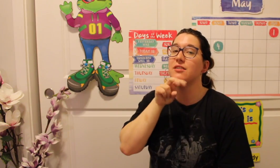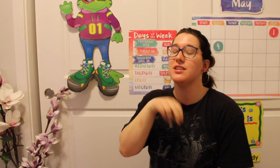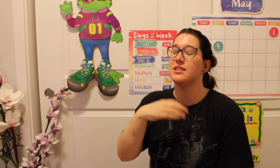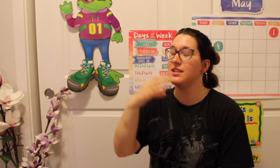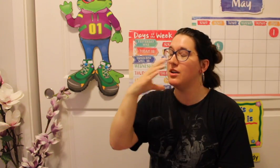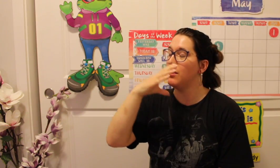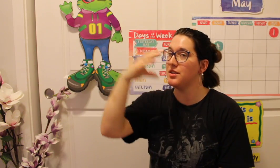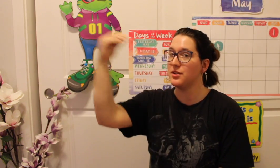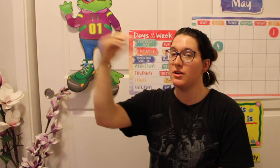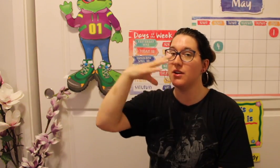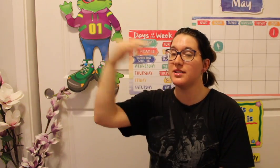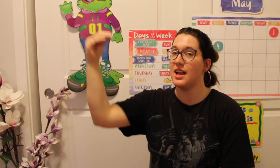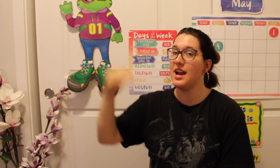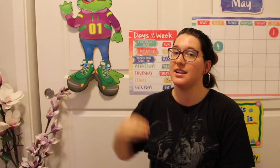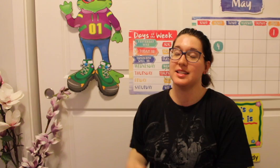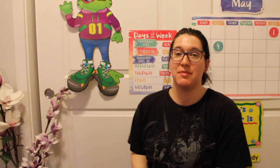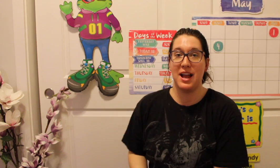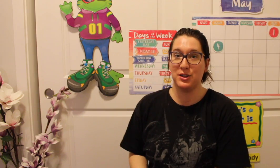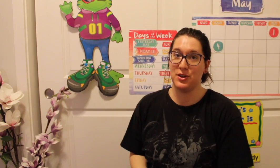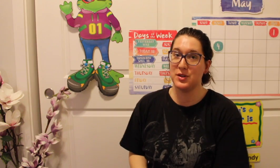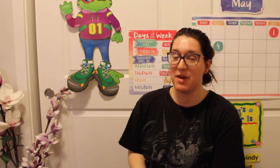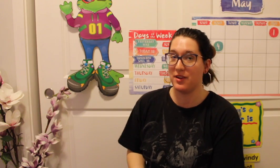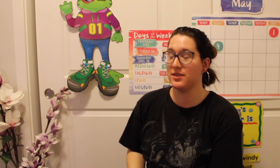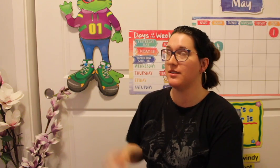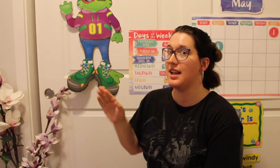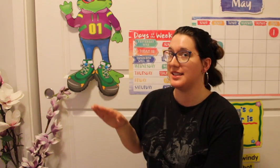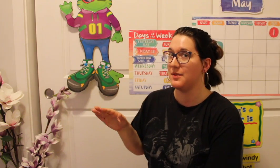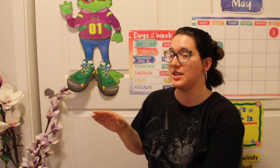still wants to go outside and splash in those puddles so let's see what he's